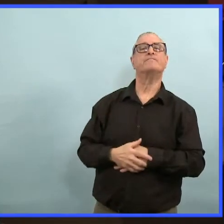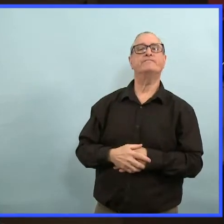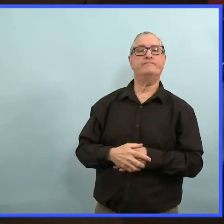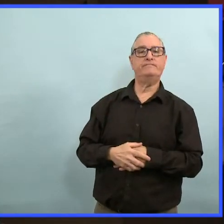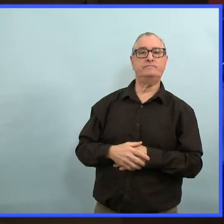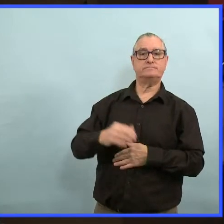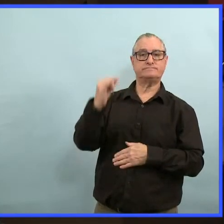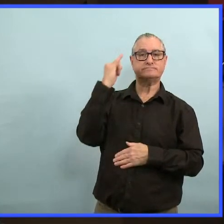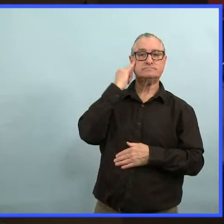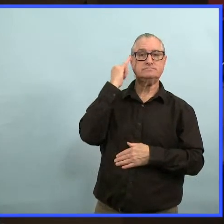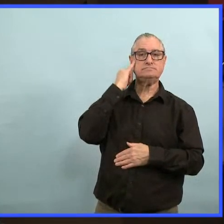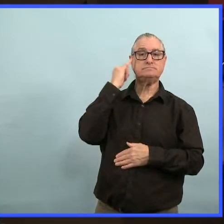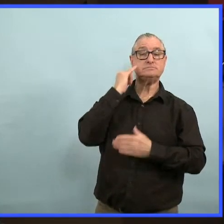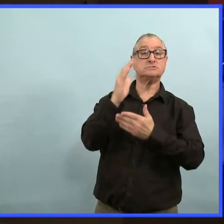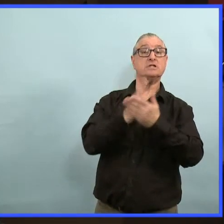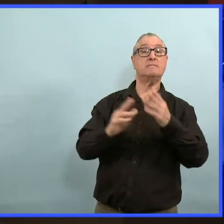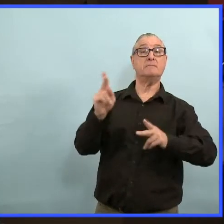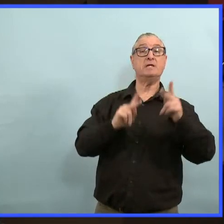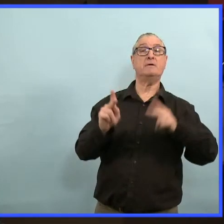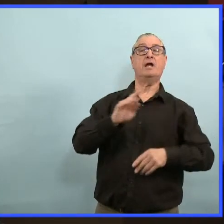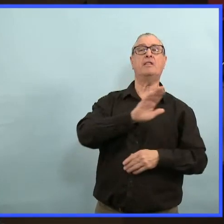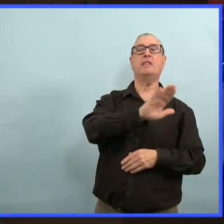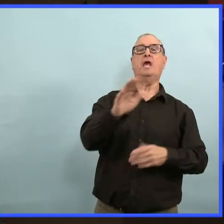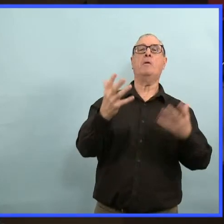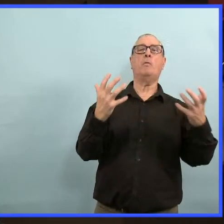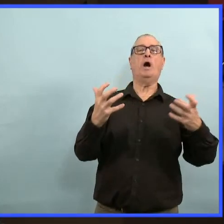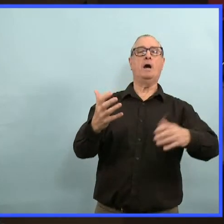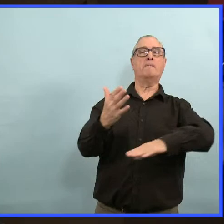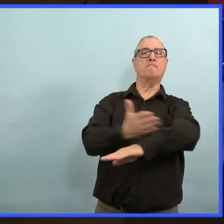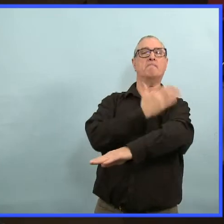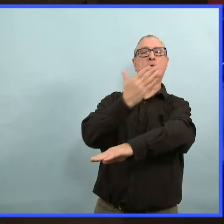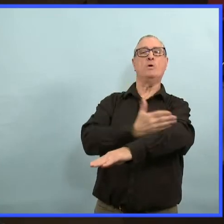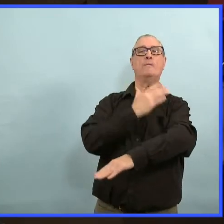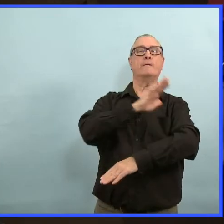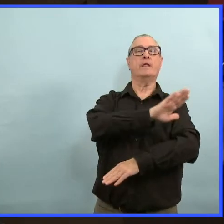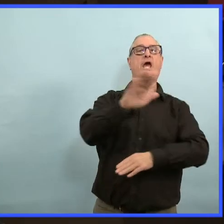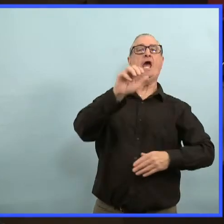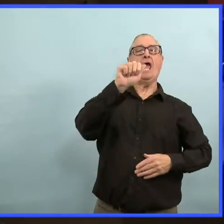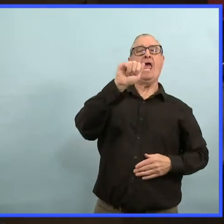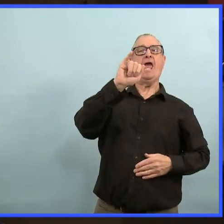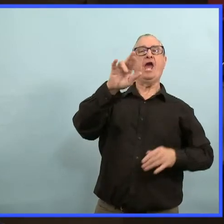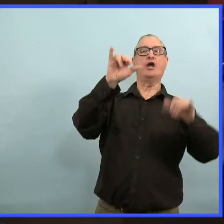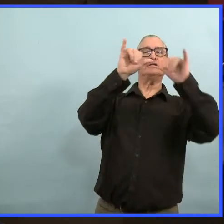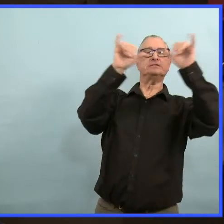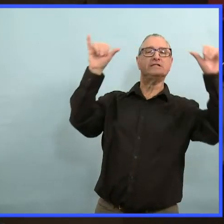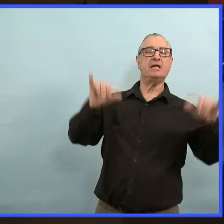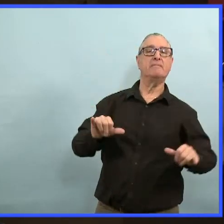their ventilation it could be you know in their homes in their business if people aren't coming